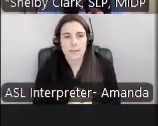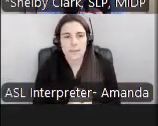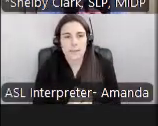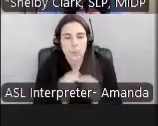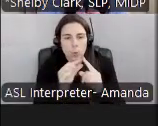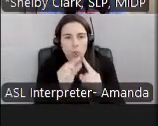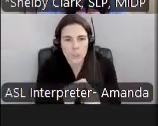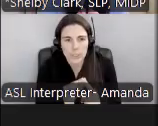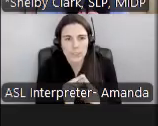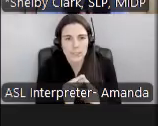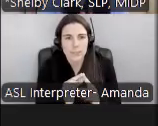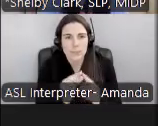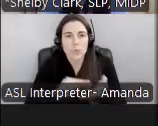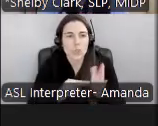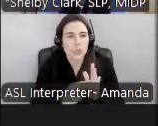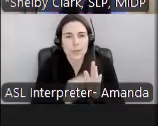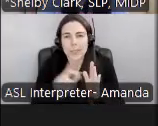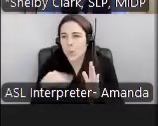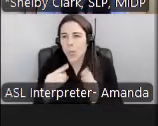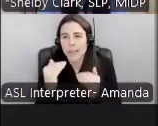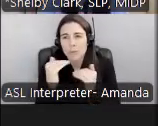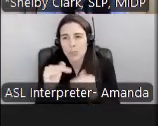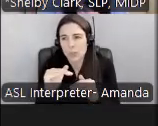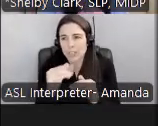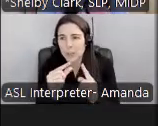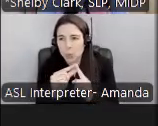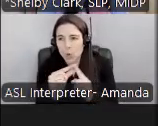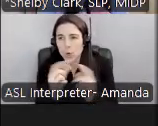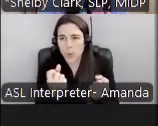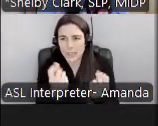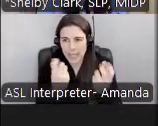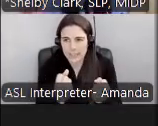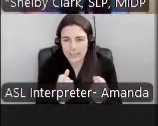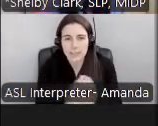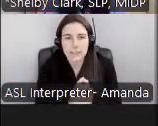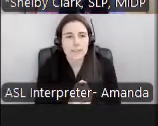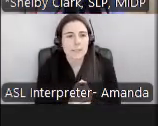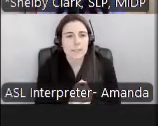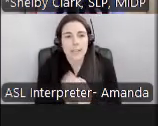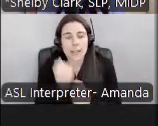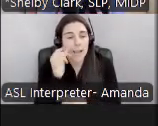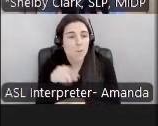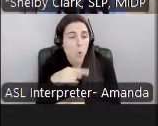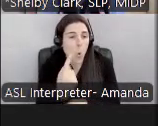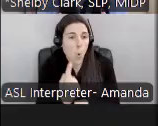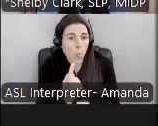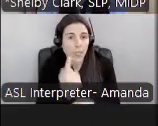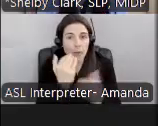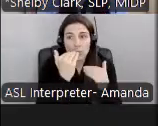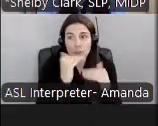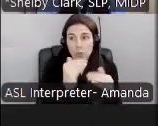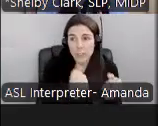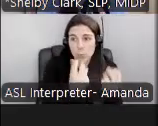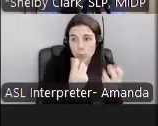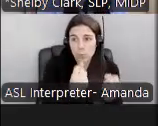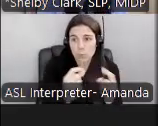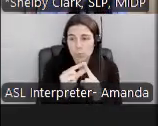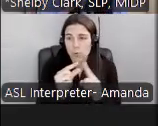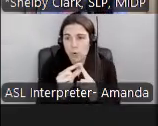produce restricted word or sign approximations, a child who can only produce restricted word or sign approximations experiences